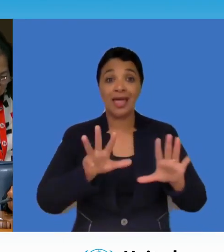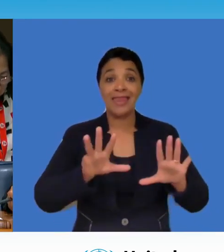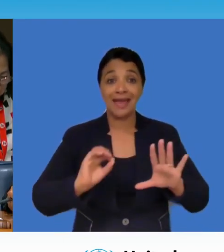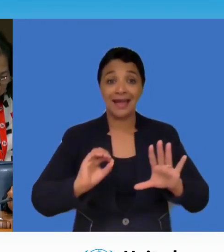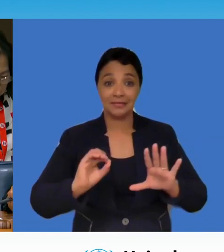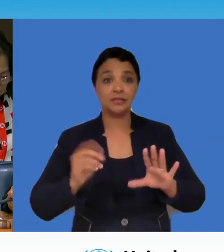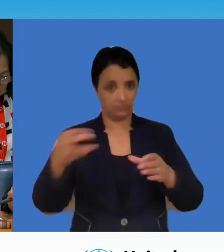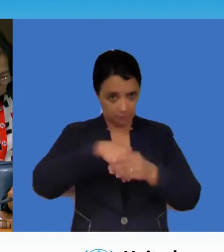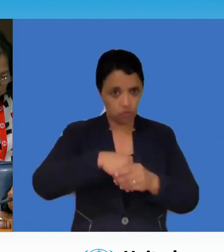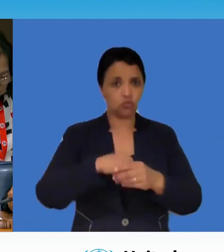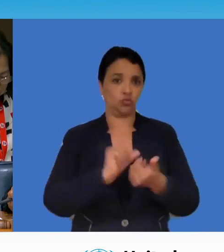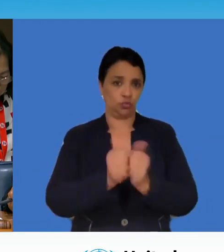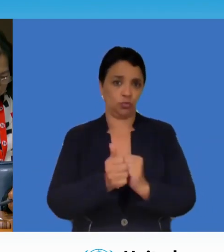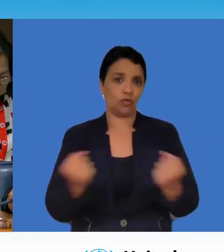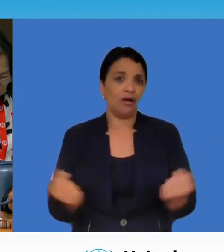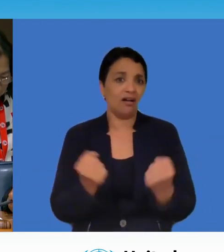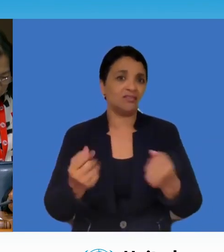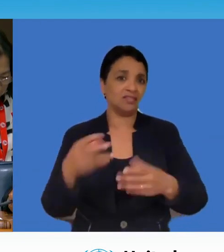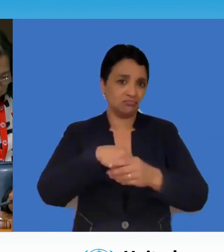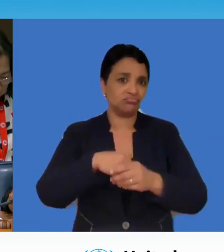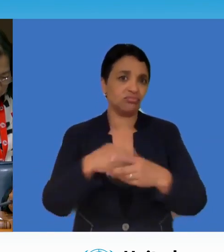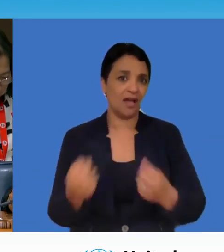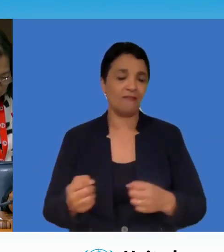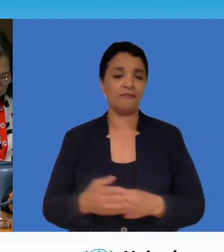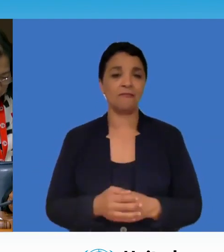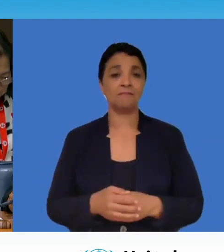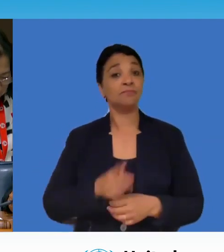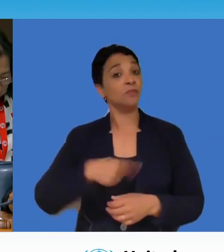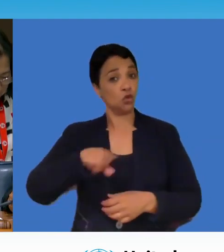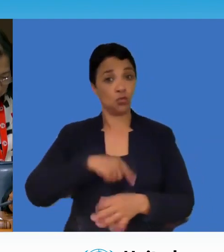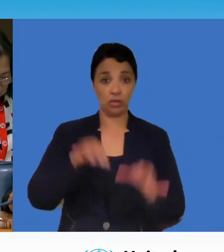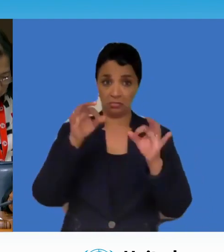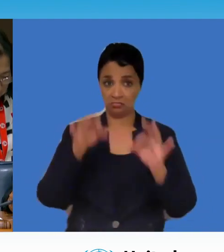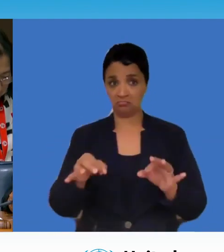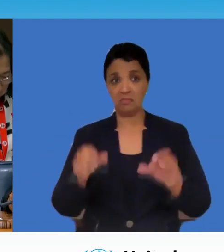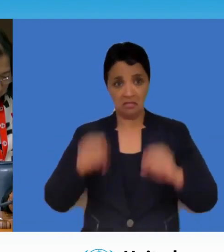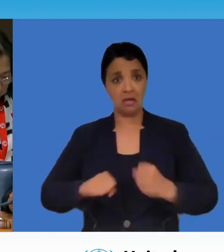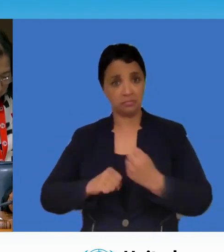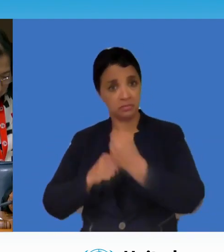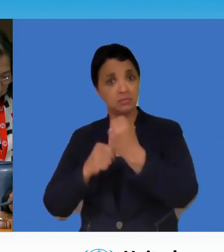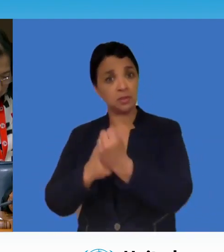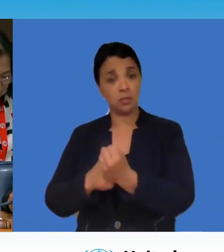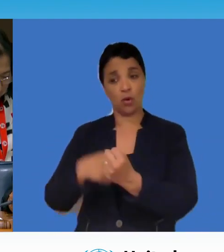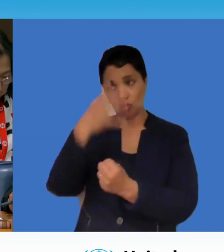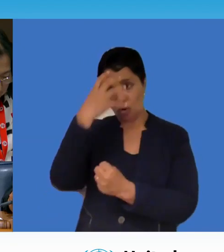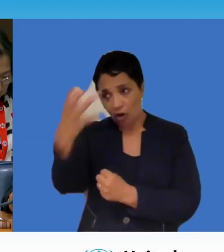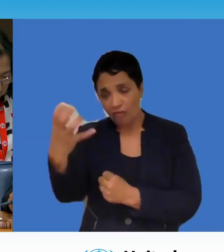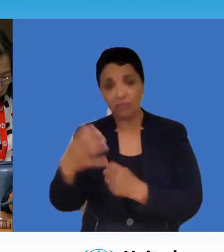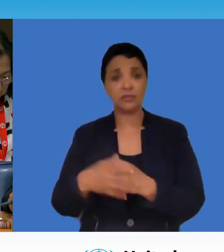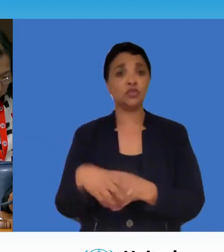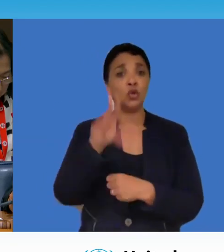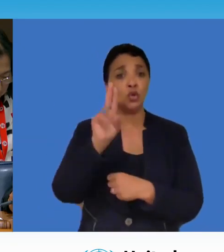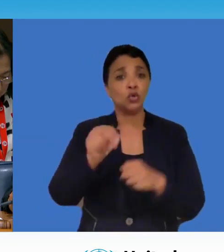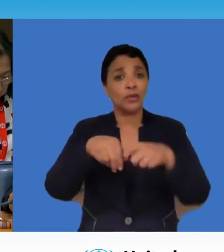have participated in the sports activities Desa stands ready to support member states un entities